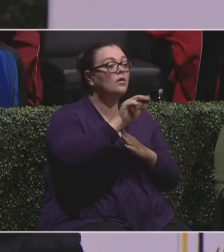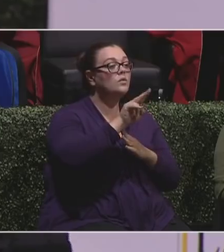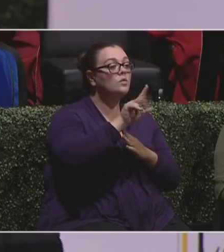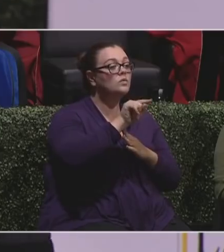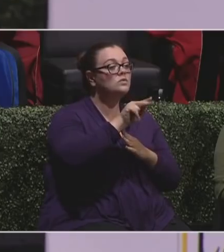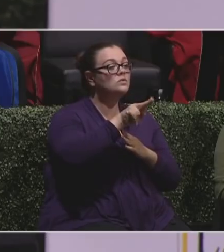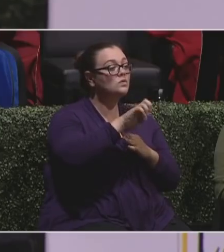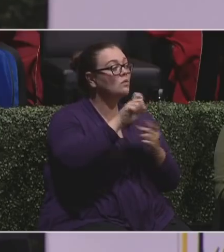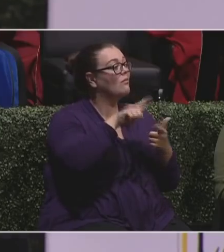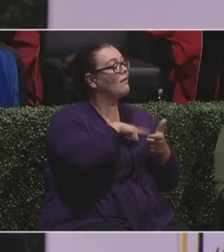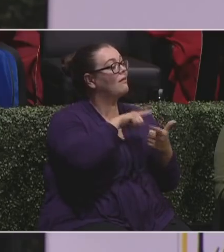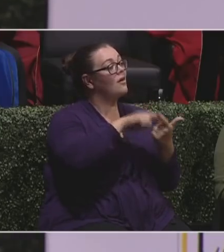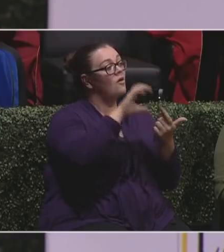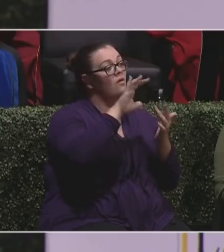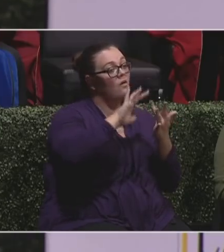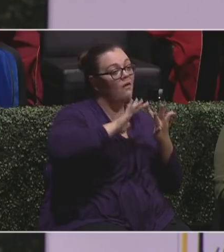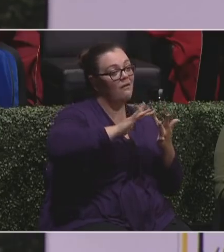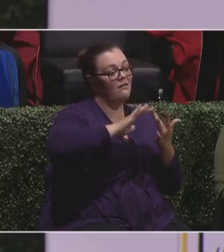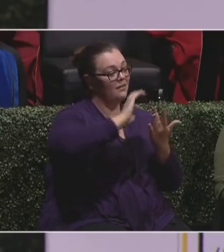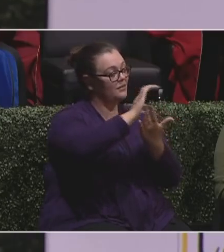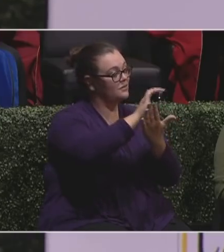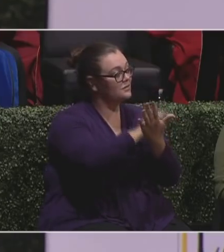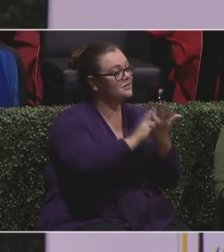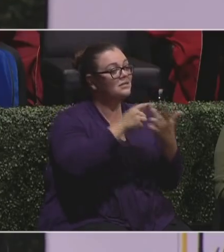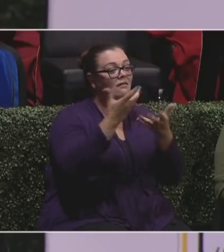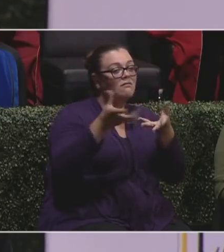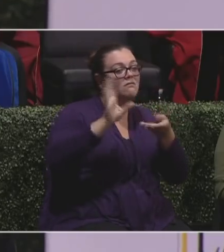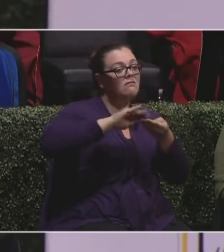TODAY. MANY BECAUSE OF THE COLLEGE DEGREE YOU ARE LEAVING WITH